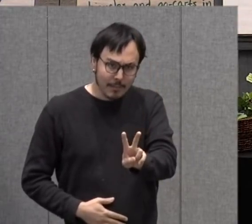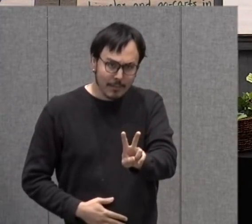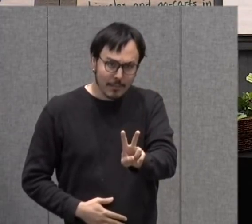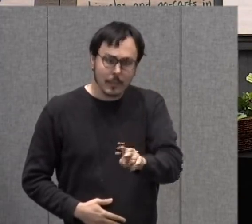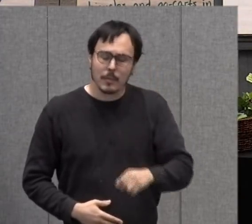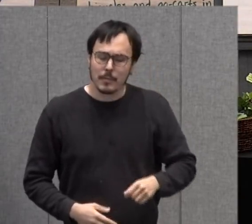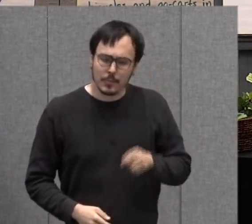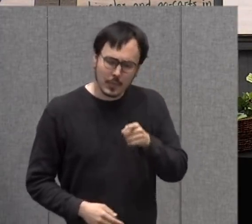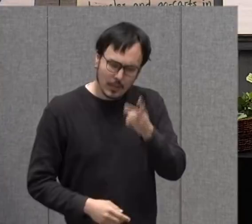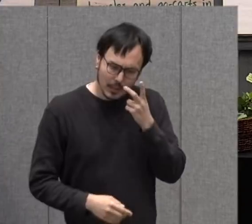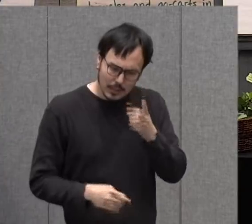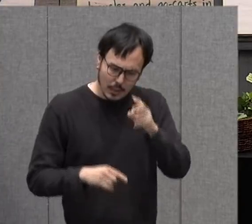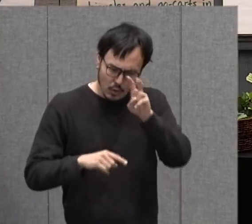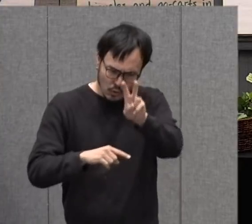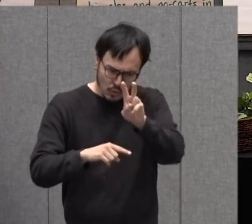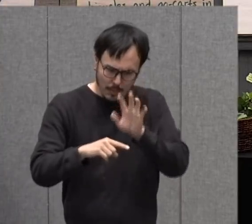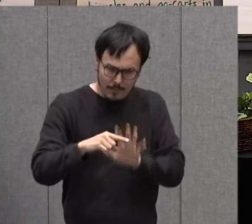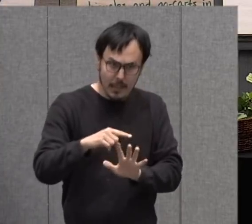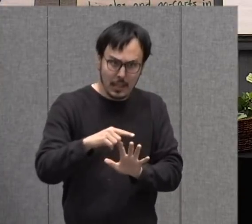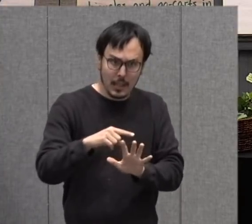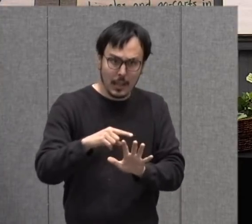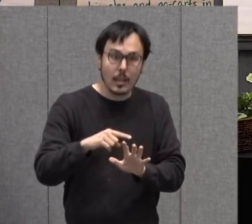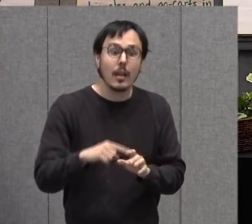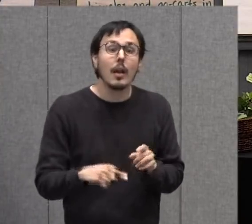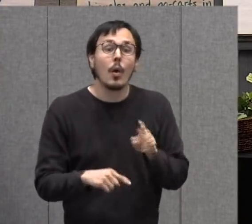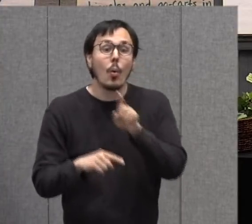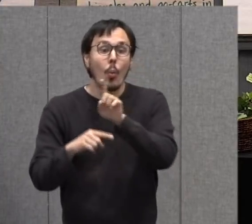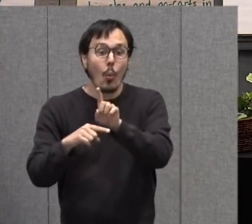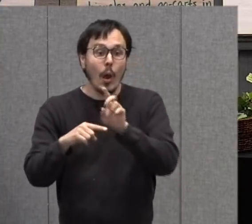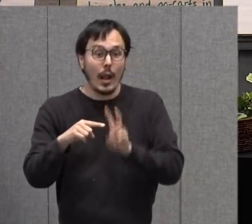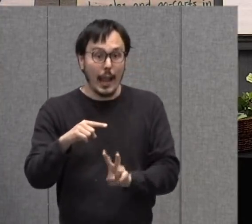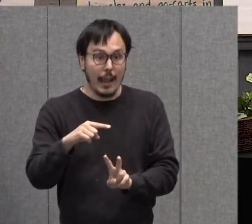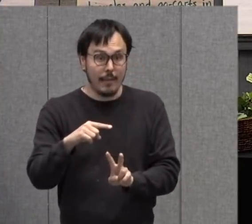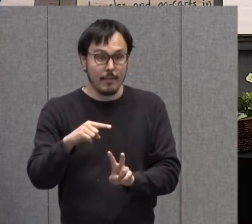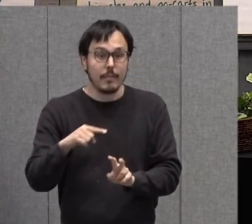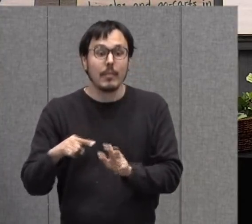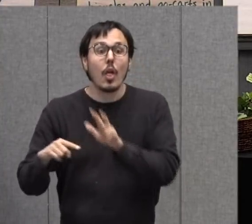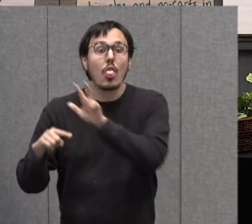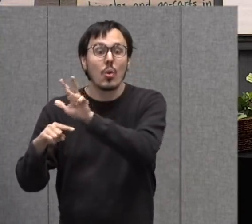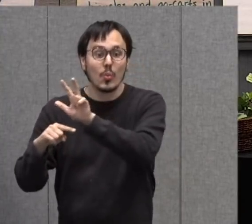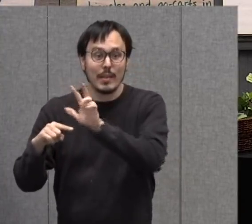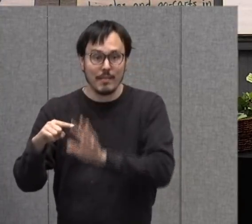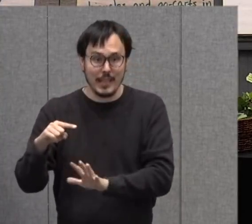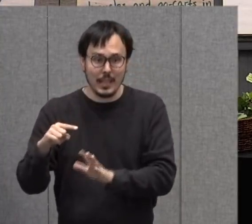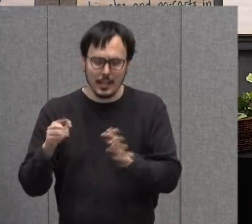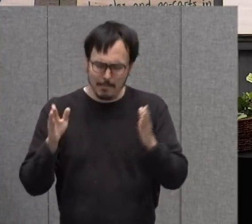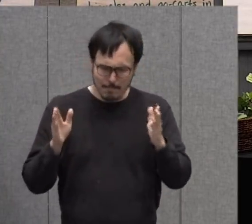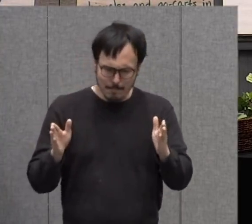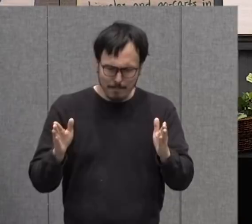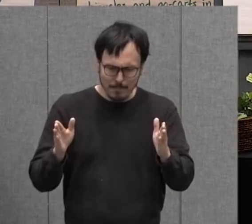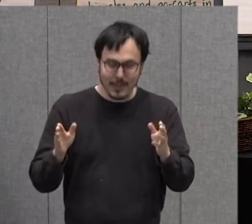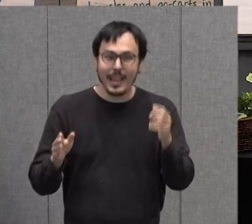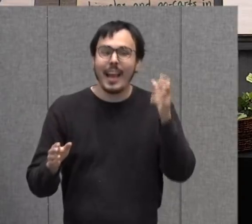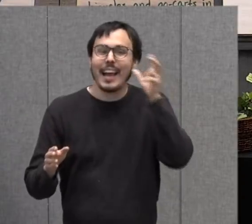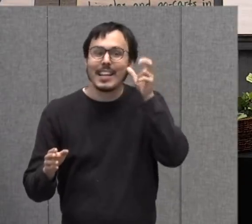We have the two fifths here here's the one half and then we have the two thirds over here. I hear you guys shouting at me.